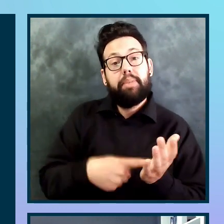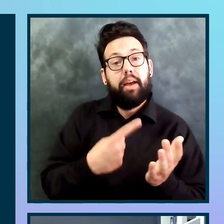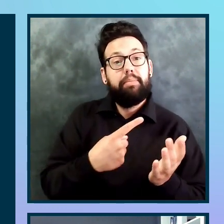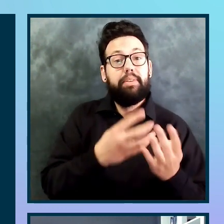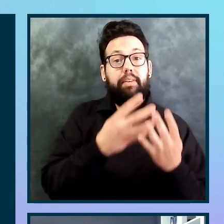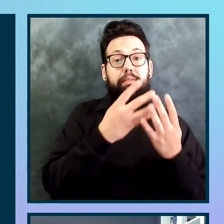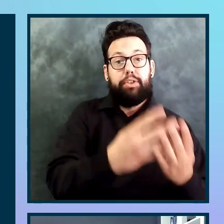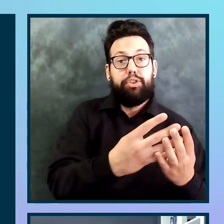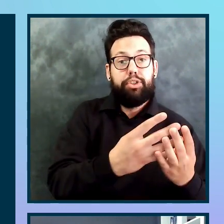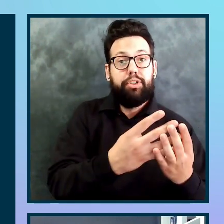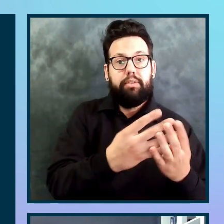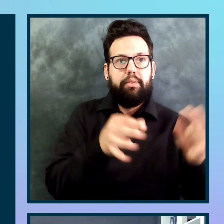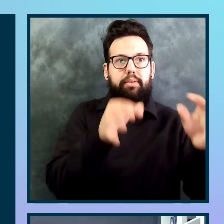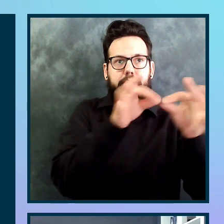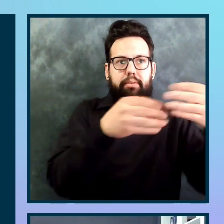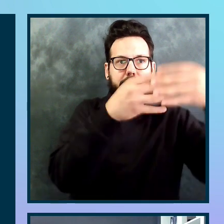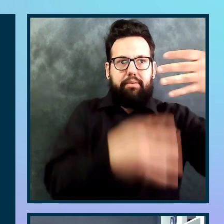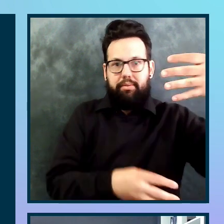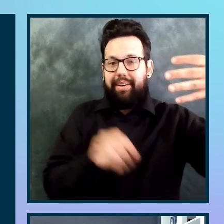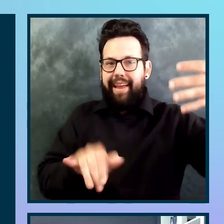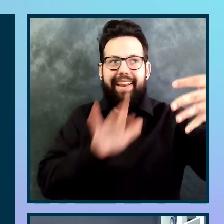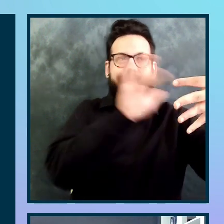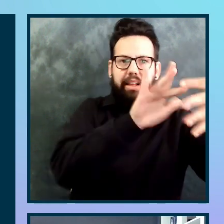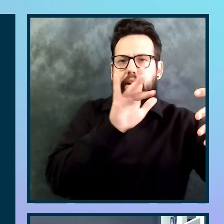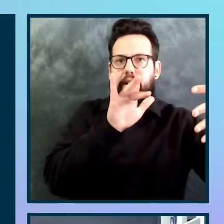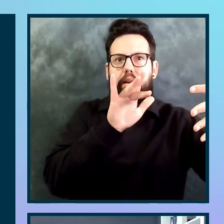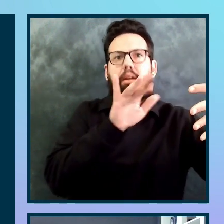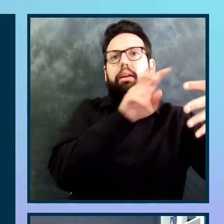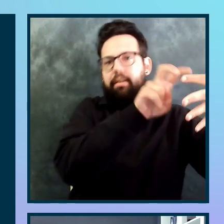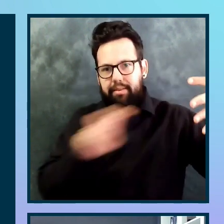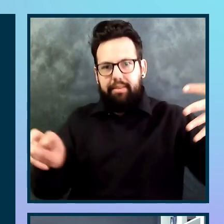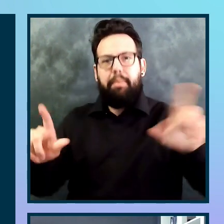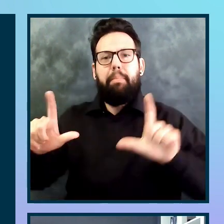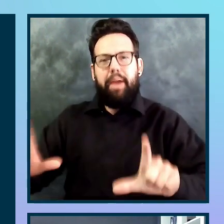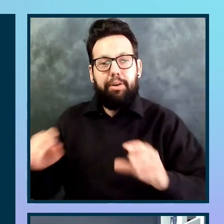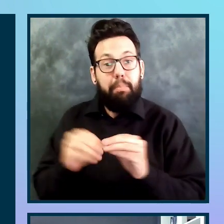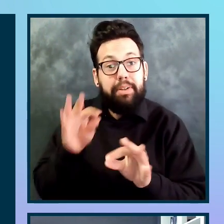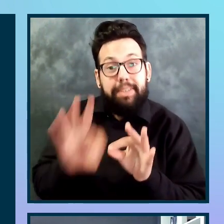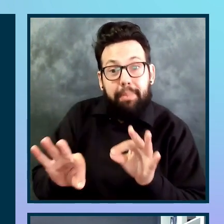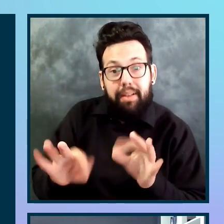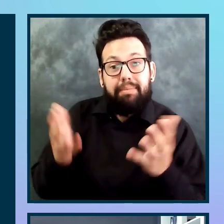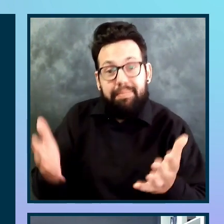So that can be considered simple, quote unquote, 'cause you click on them and you go to a page. So sometimes they're check marks.